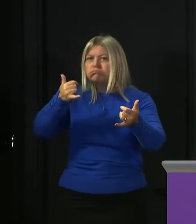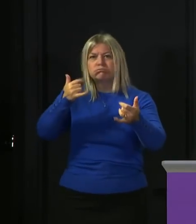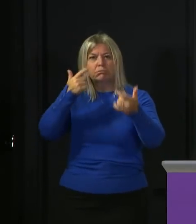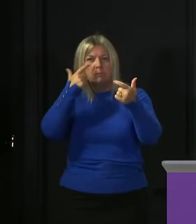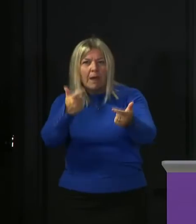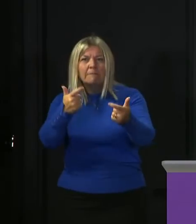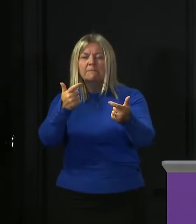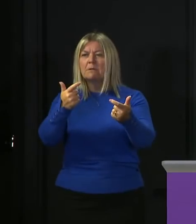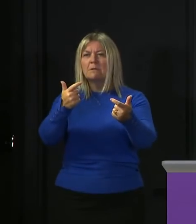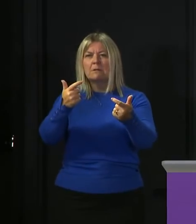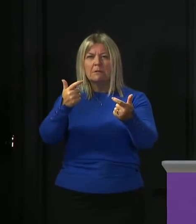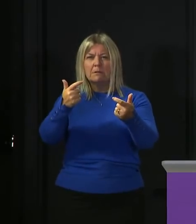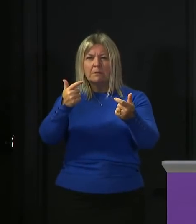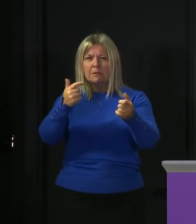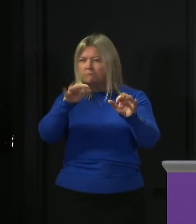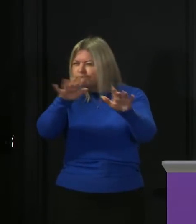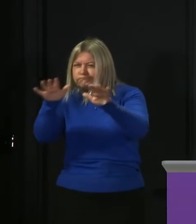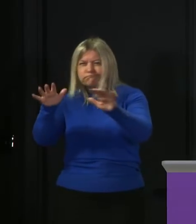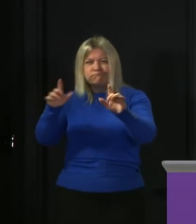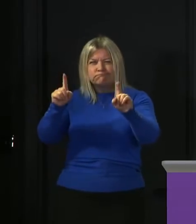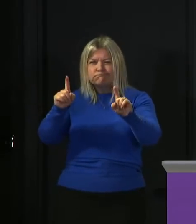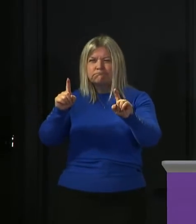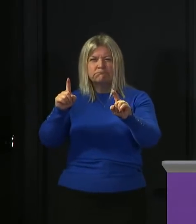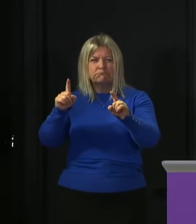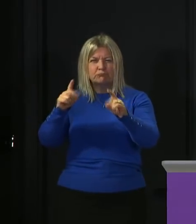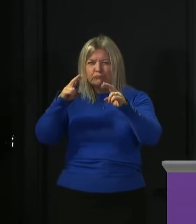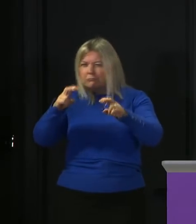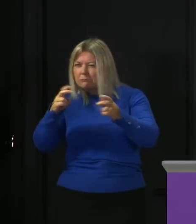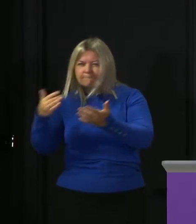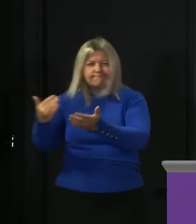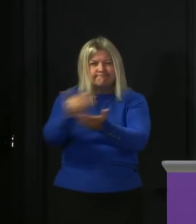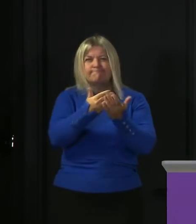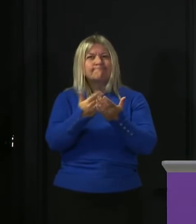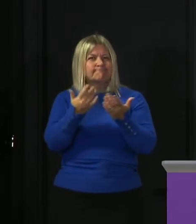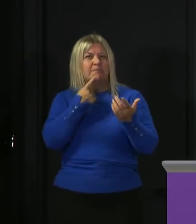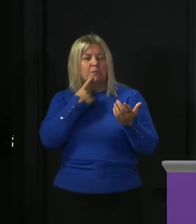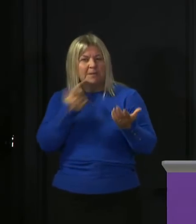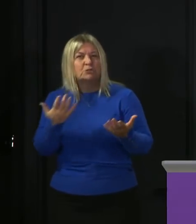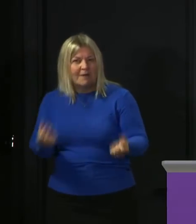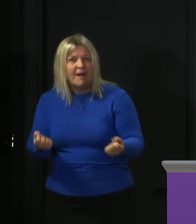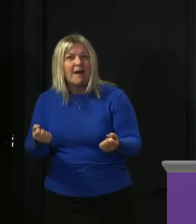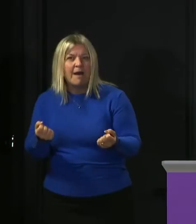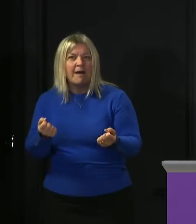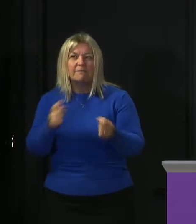lots of experts in different health boards and nationally working very hard in all of this,